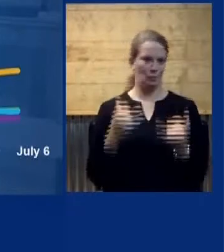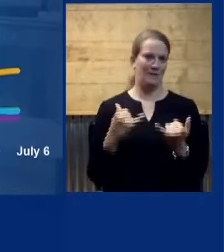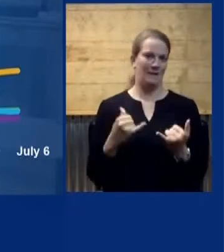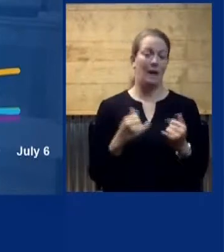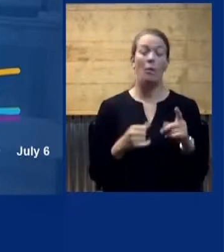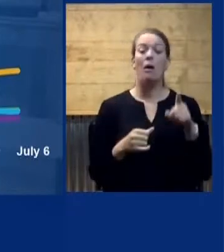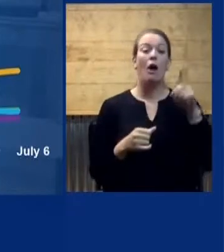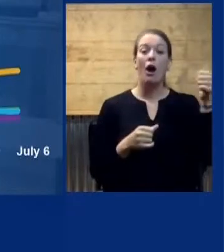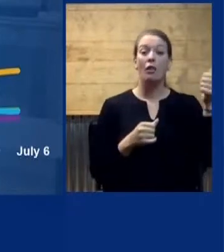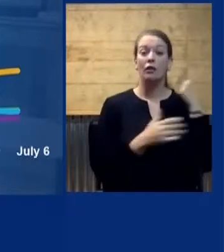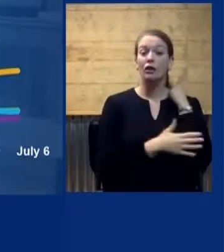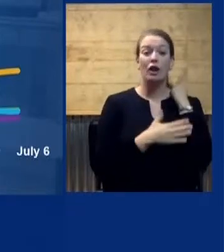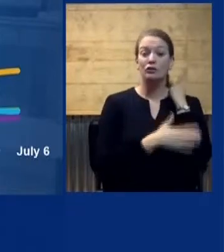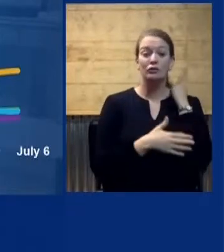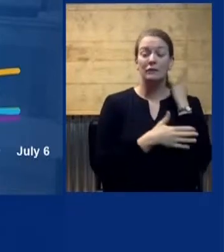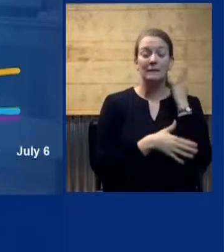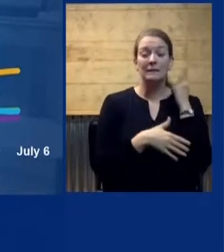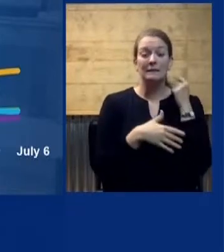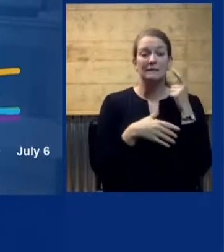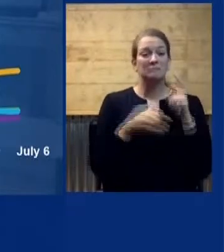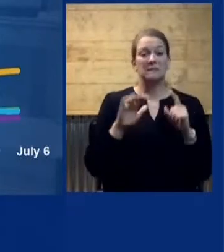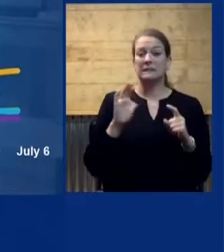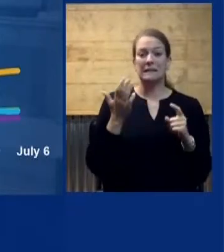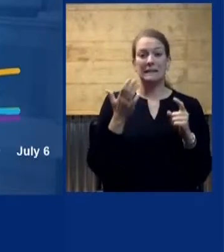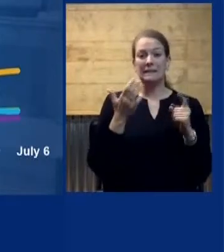WE HAD AN ADDED BURDEN OF BRINGING DOWN THE INFECTION RATE